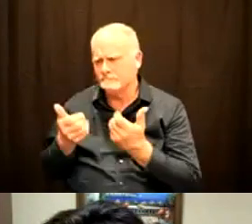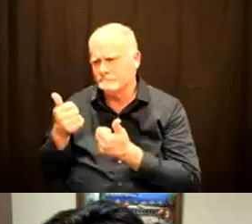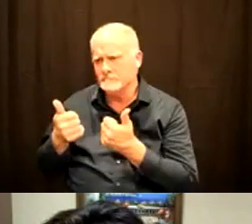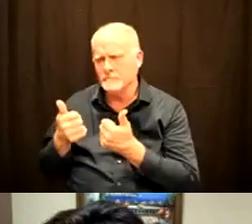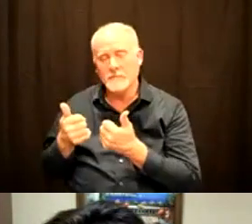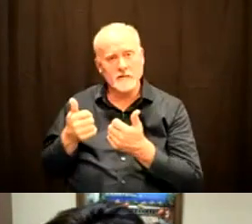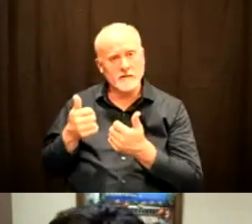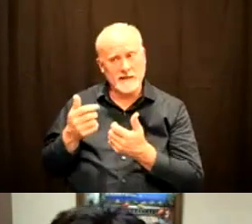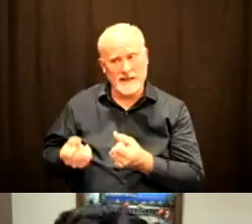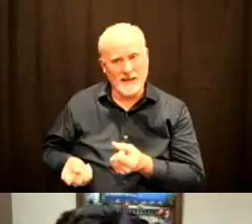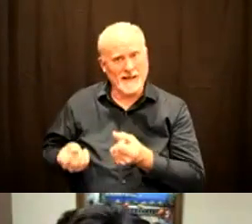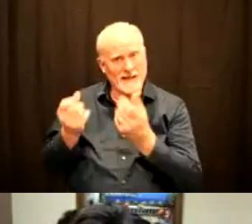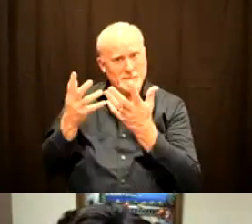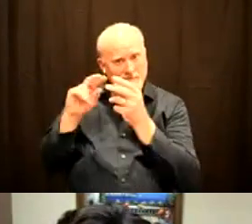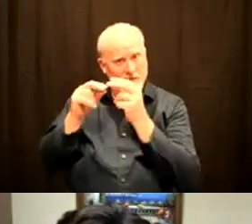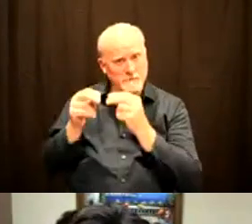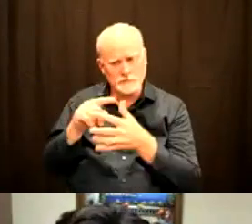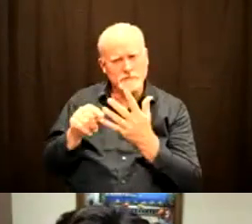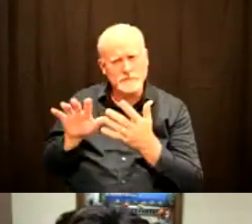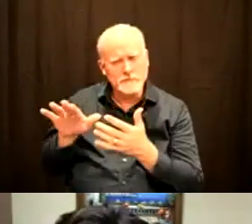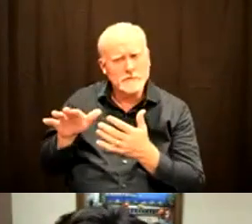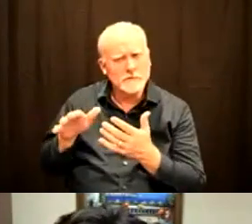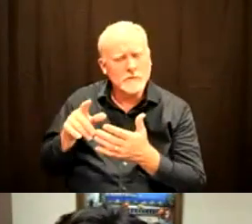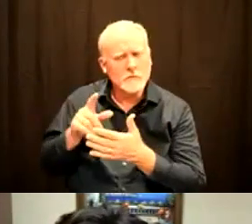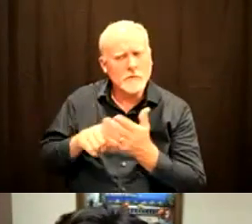numbers that are presented because you don't know the context for how those numbers are generated